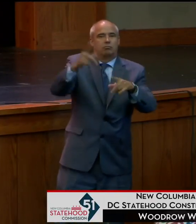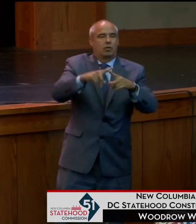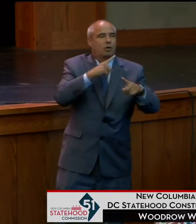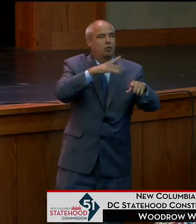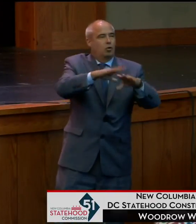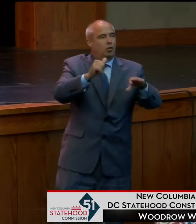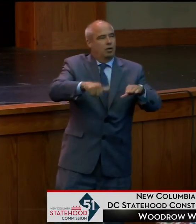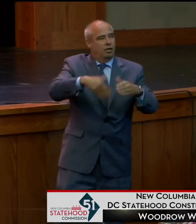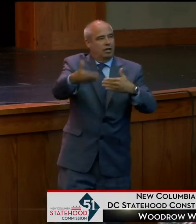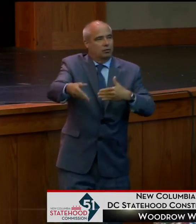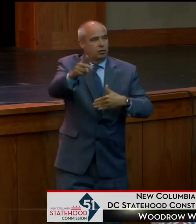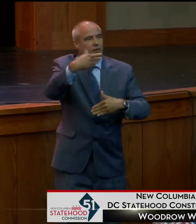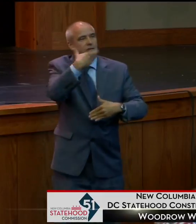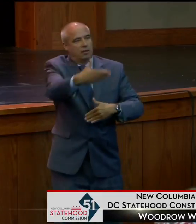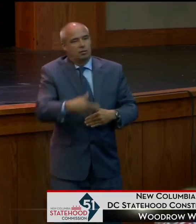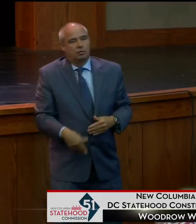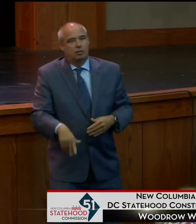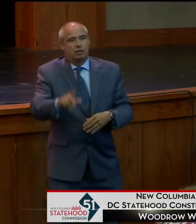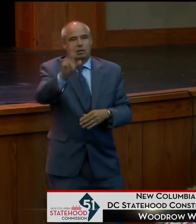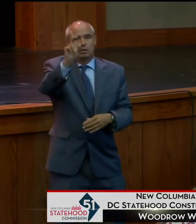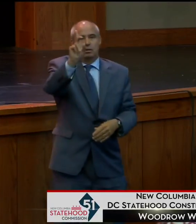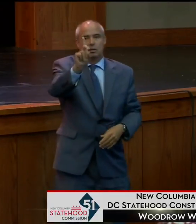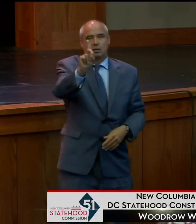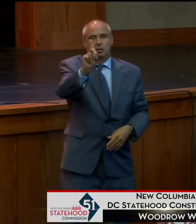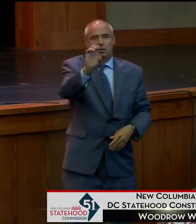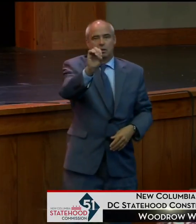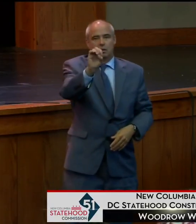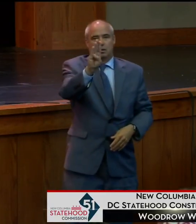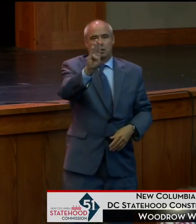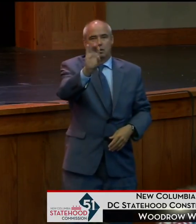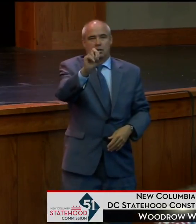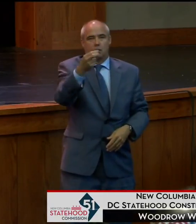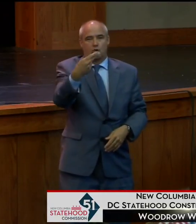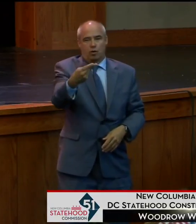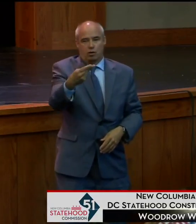THANK YOU. DAVID PRENDAL FOLLOWED BY MARY LORD.